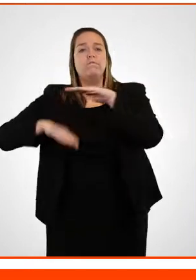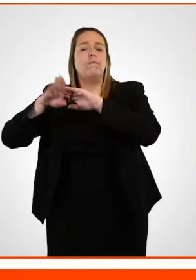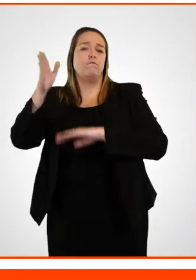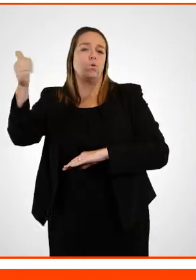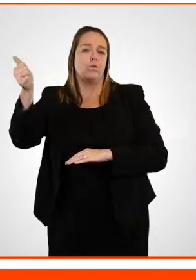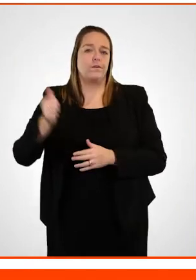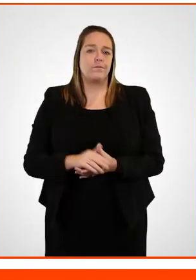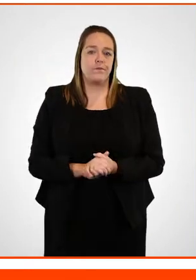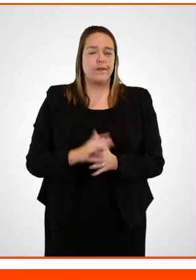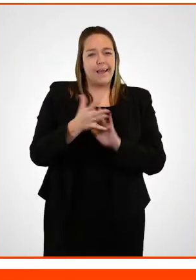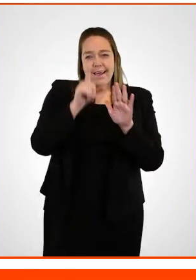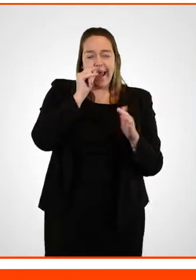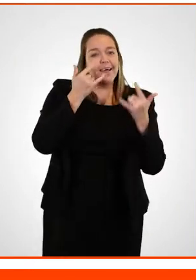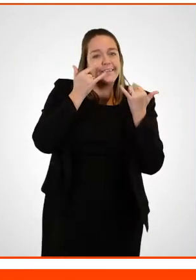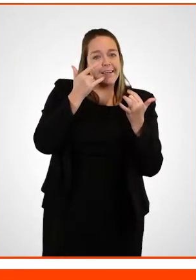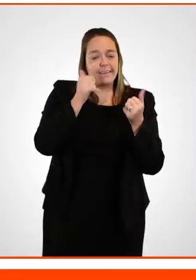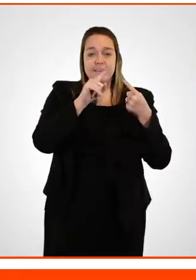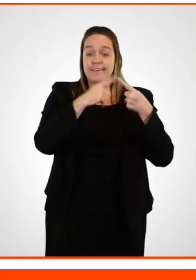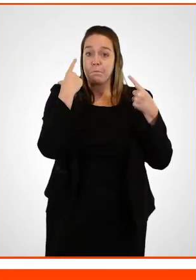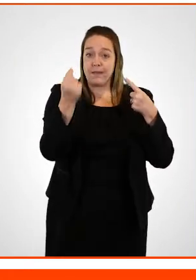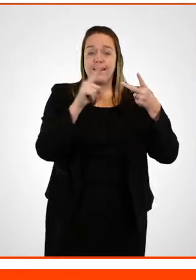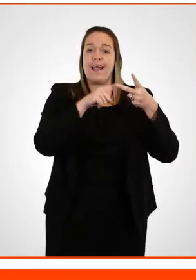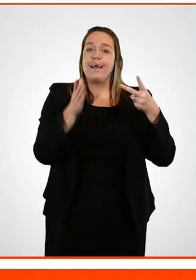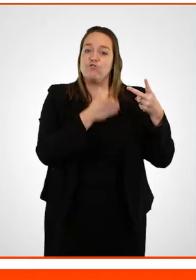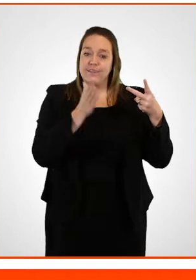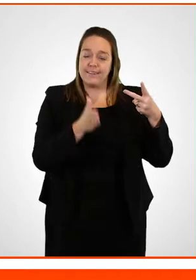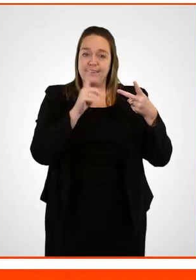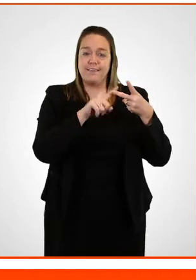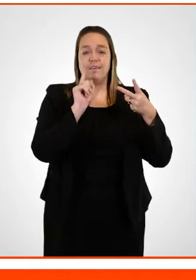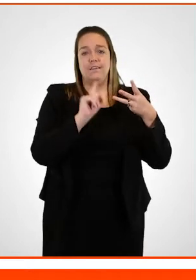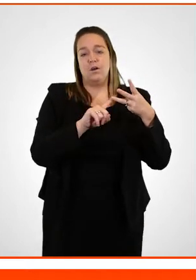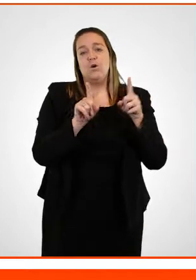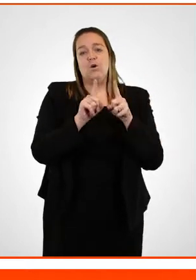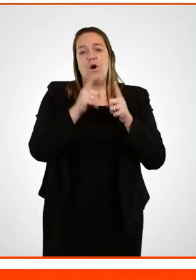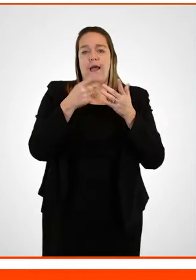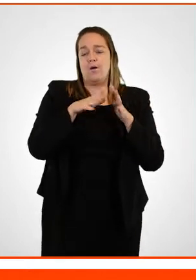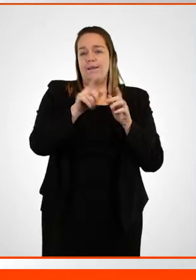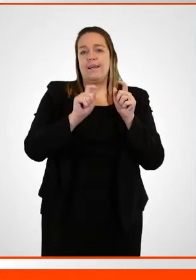So we can assess both speed and accuracy and expression.